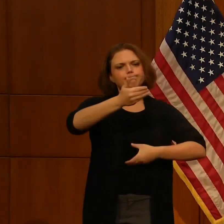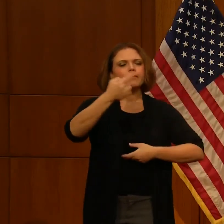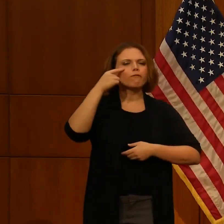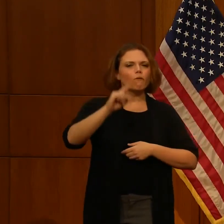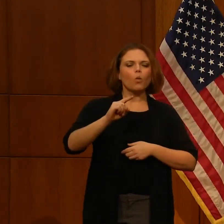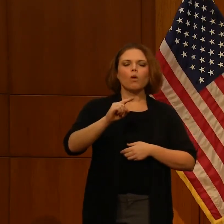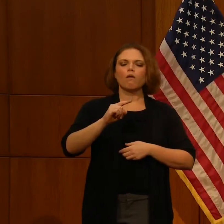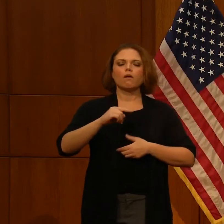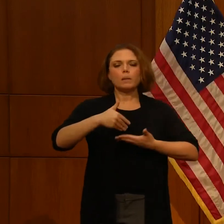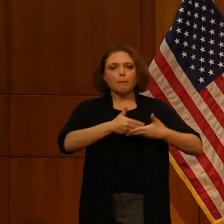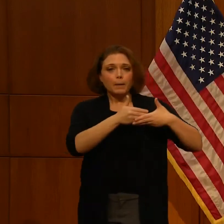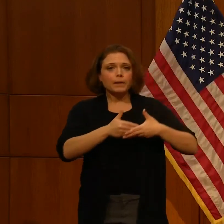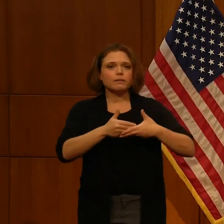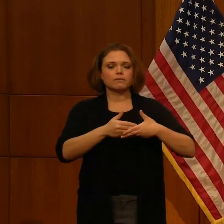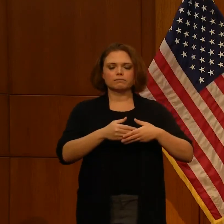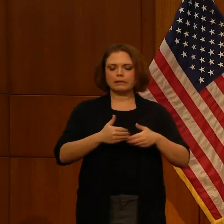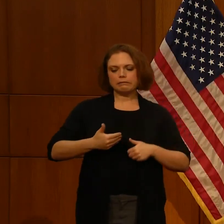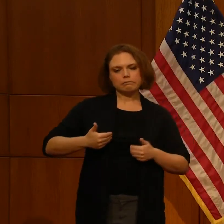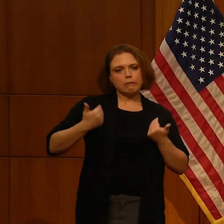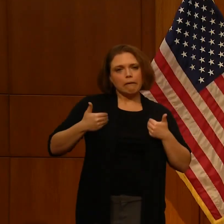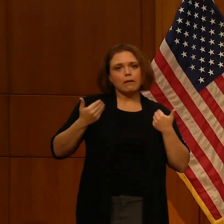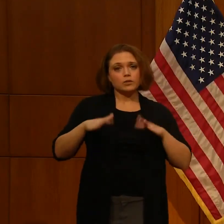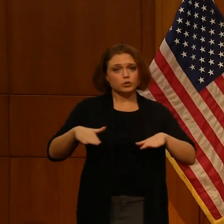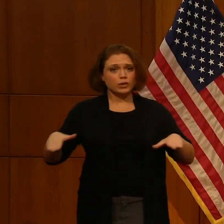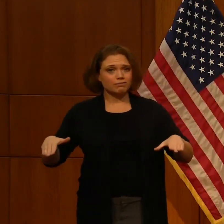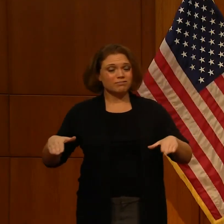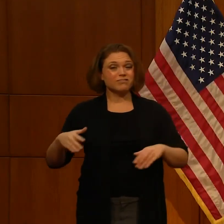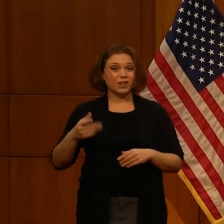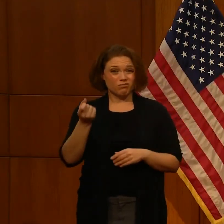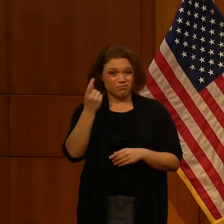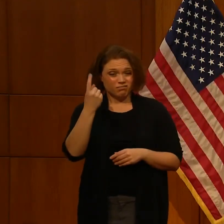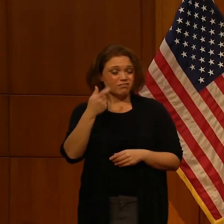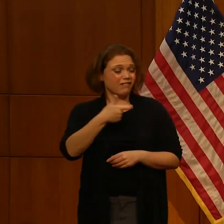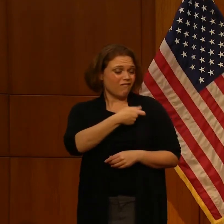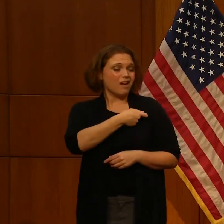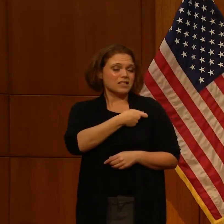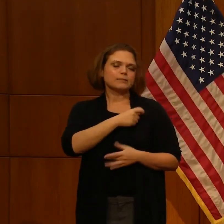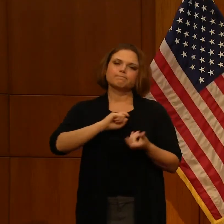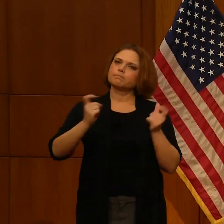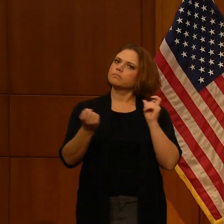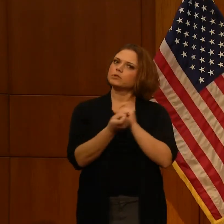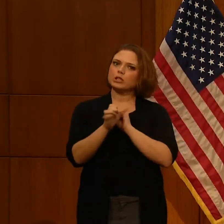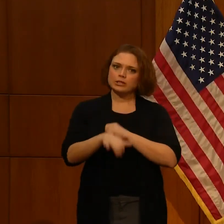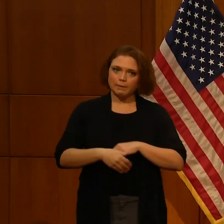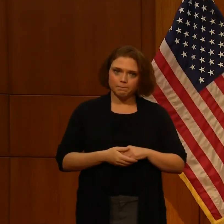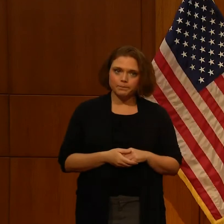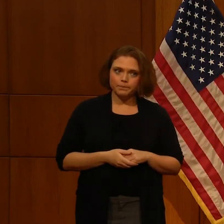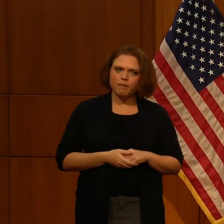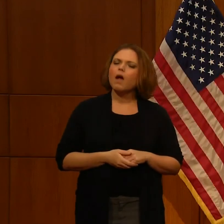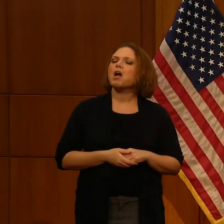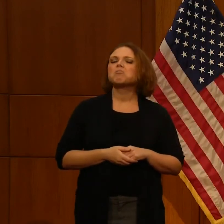AND SMALL CHILDREN. THANKS.